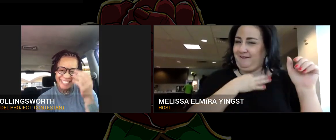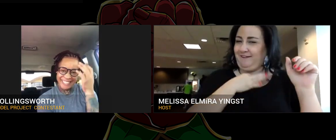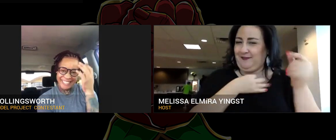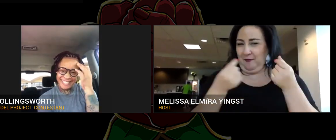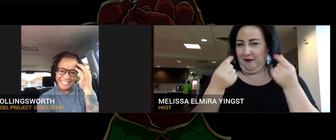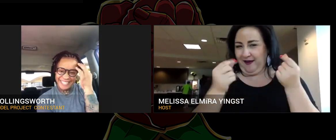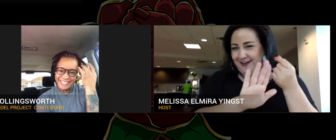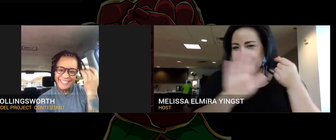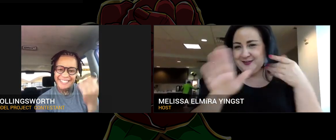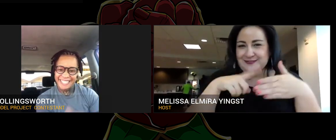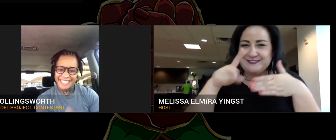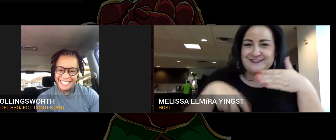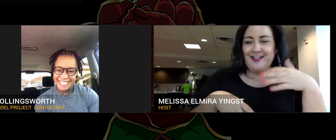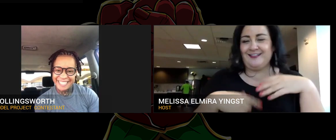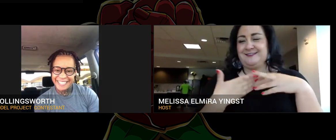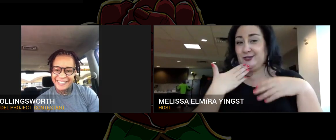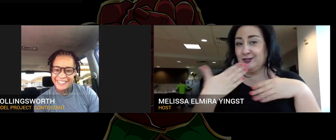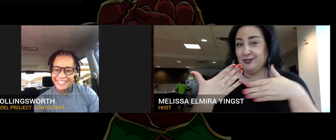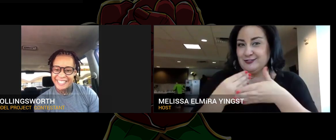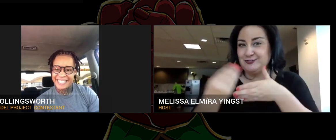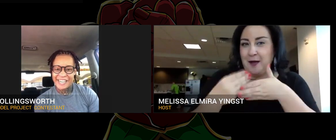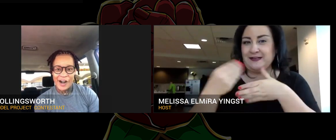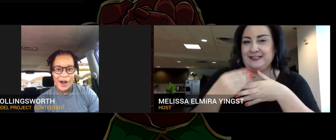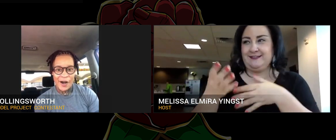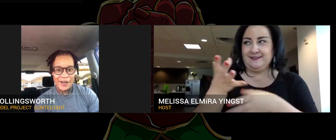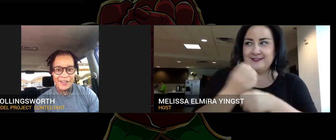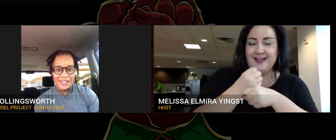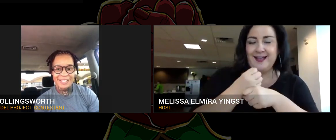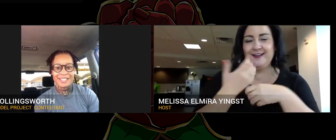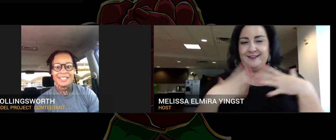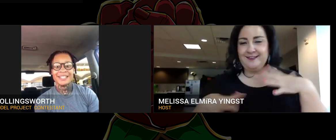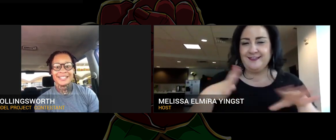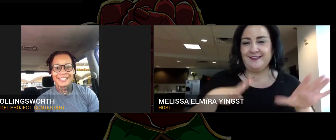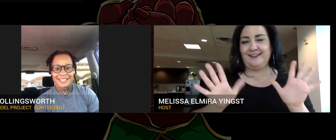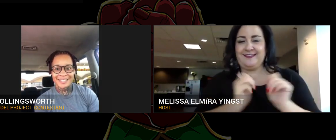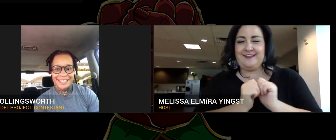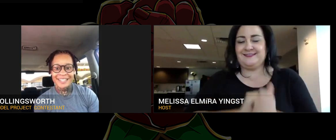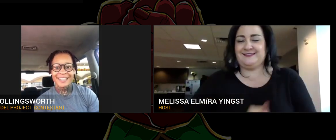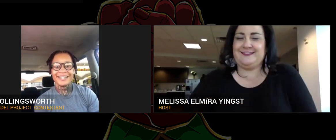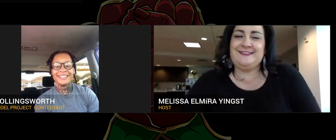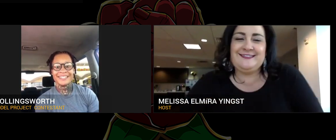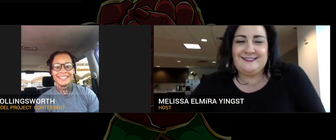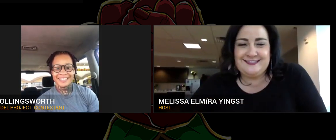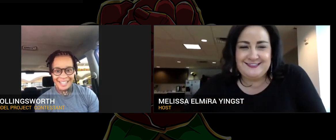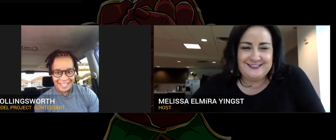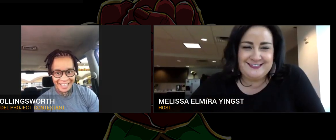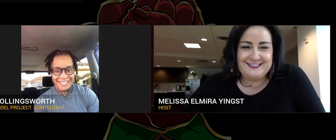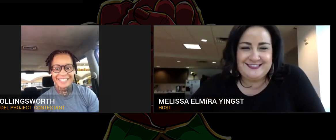I'm curious about your results, like is it good shopping to get clothes?